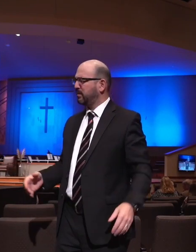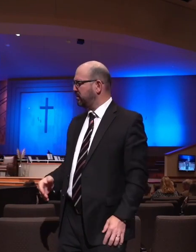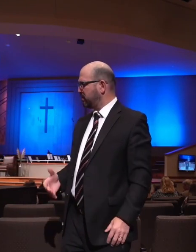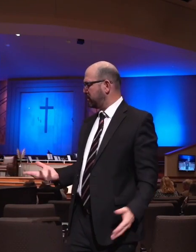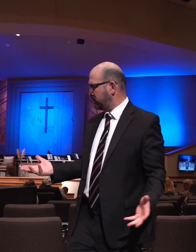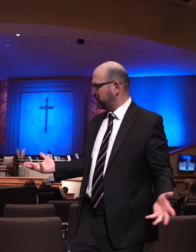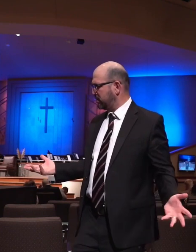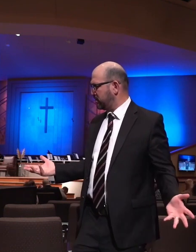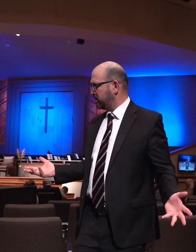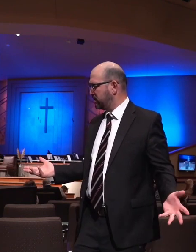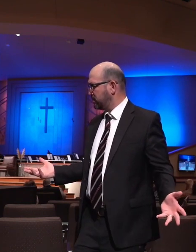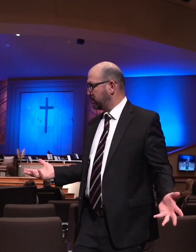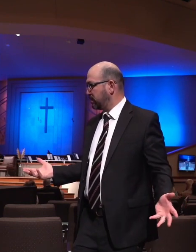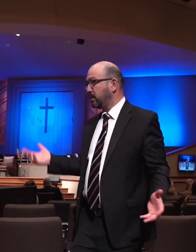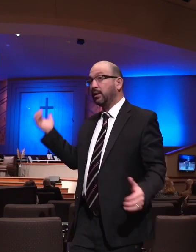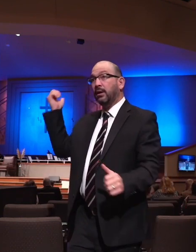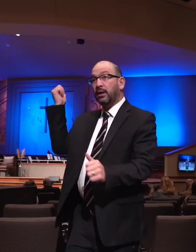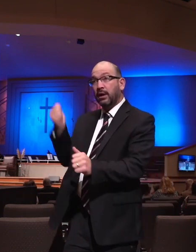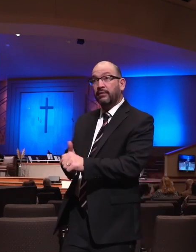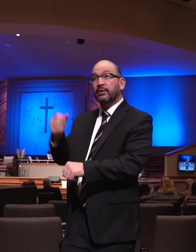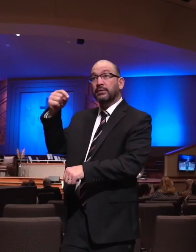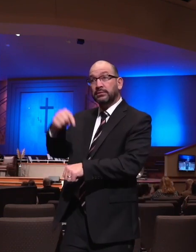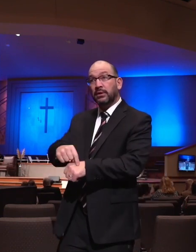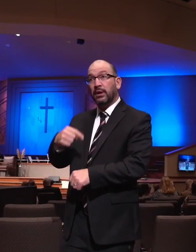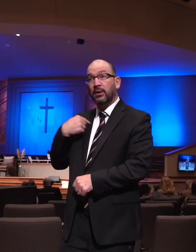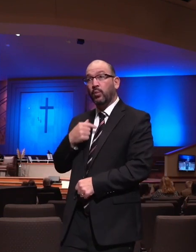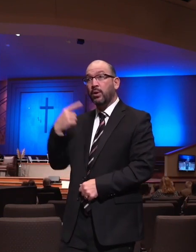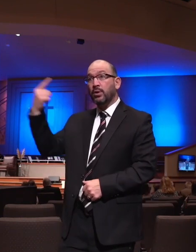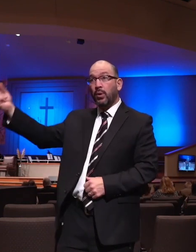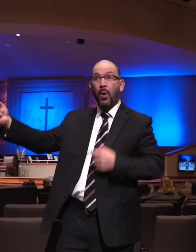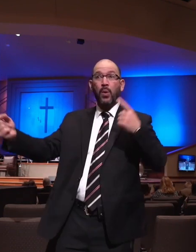I mean by that every trip is a missions trip okay let's all say that together